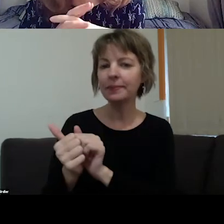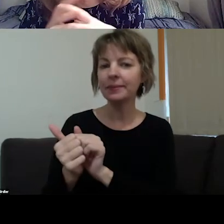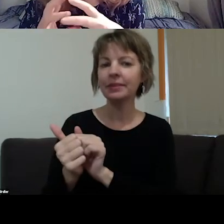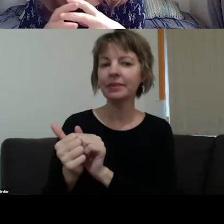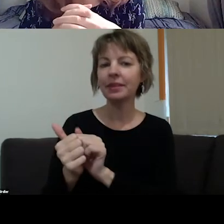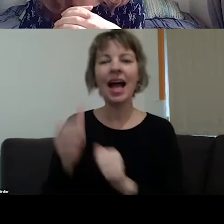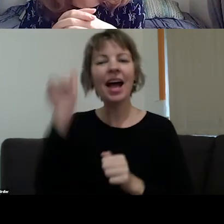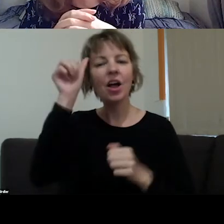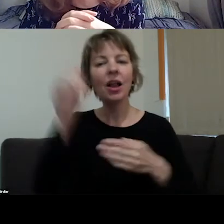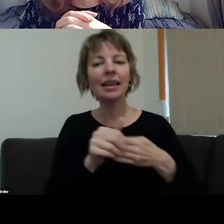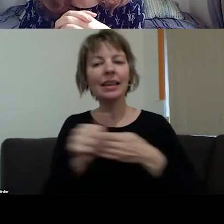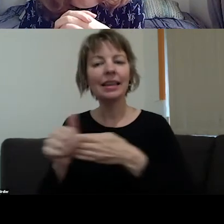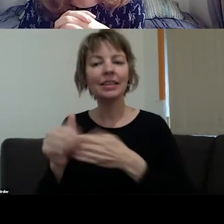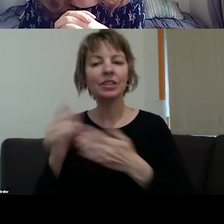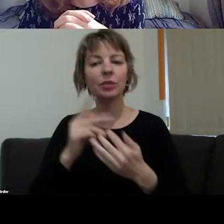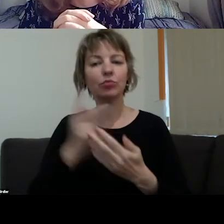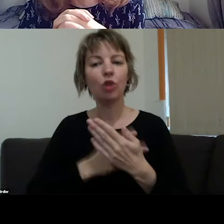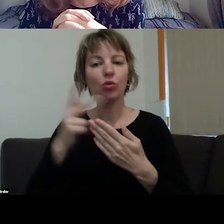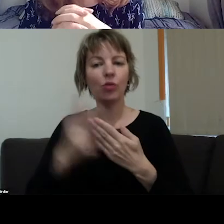draw on partnerships and kind of do you have any thoughts